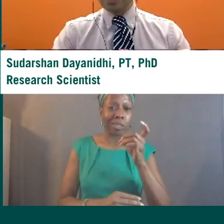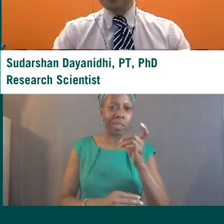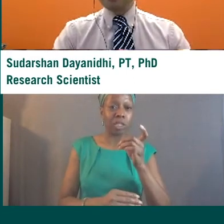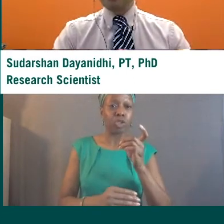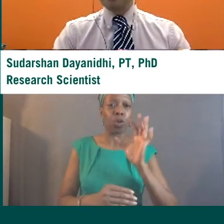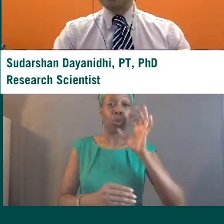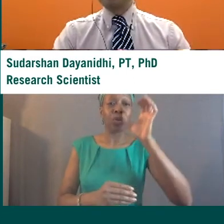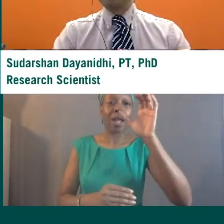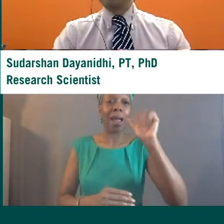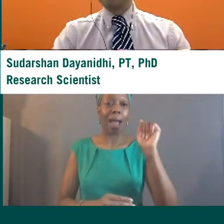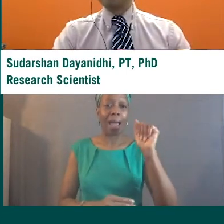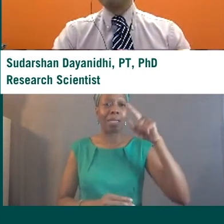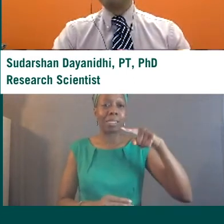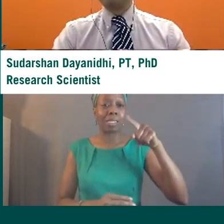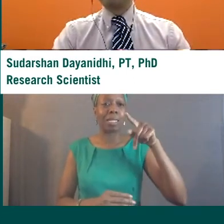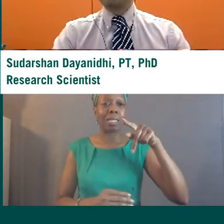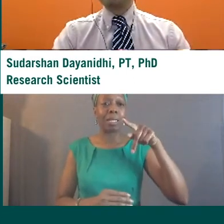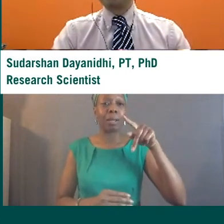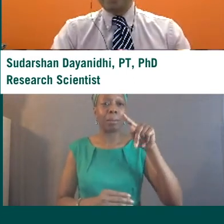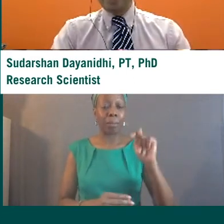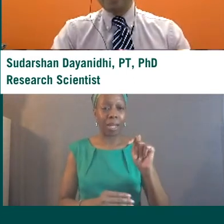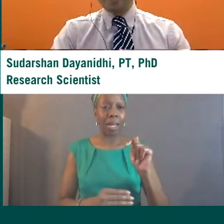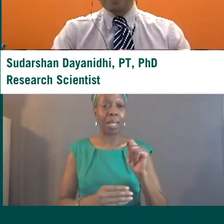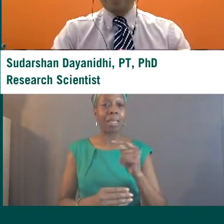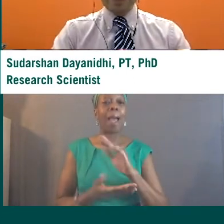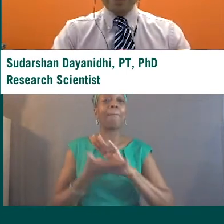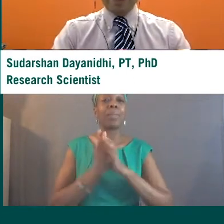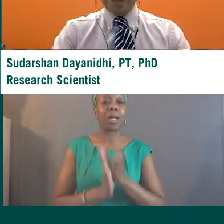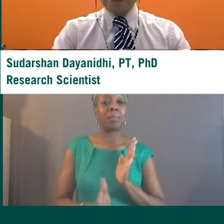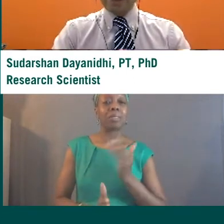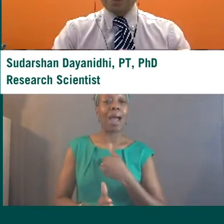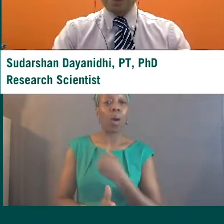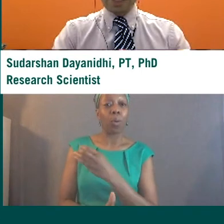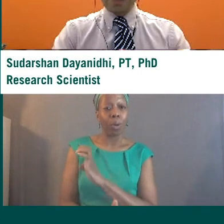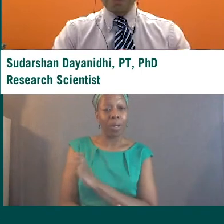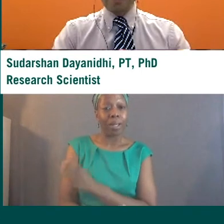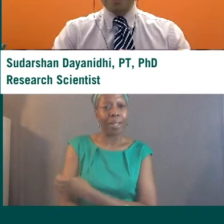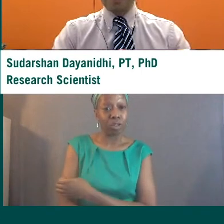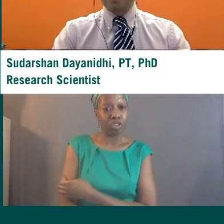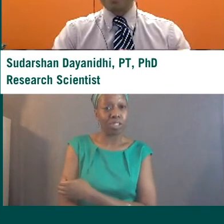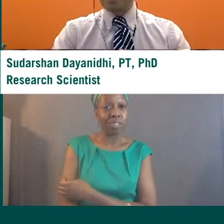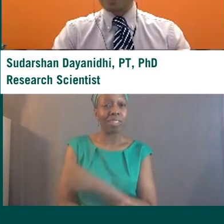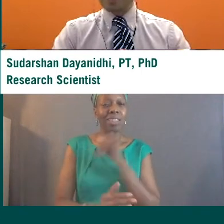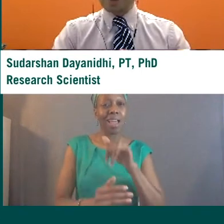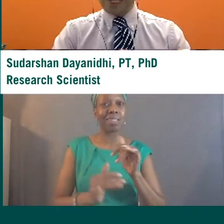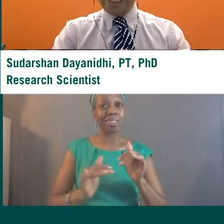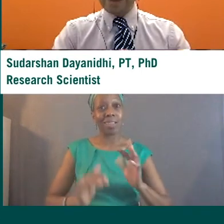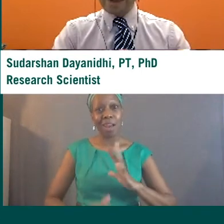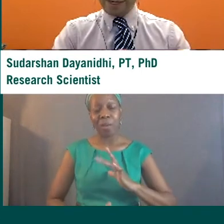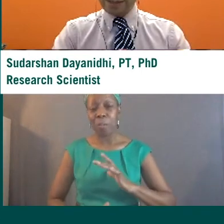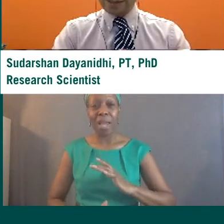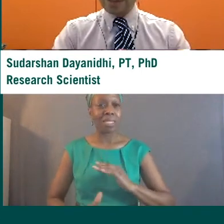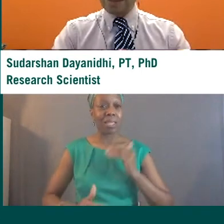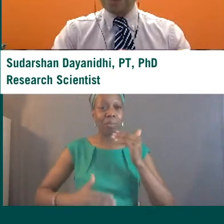So, for example, if you think about, if any of you have had a fracture and you had your arm or leg in a cast.